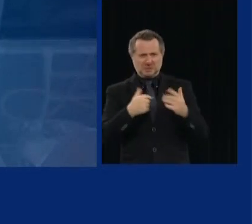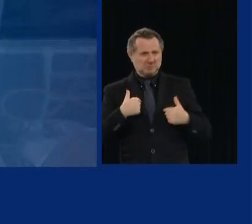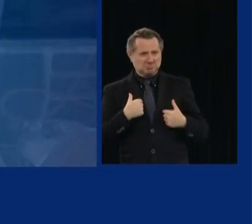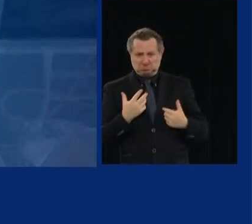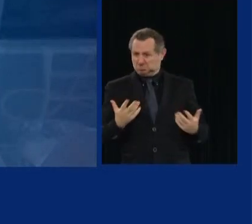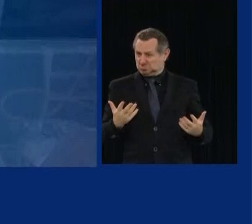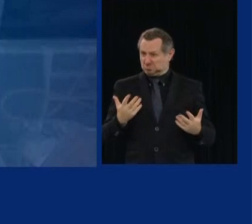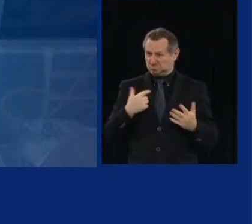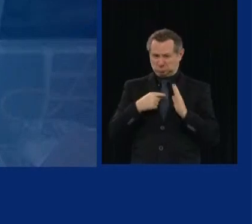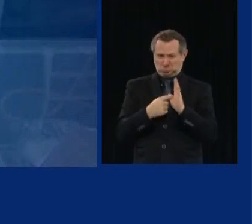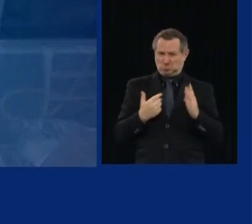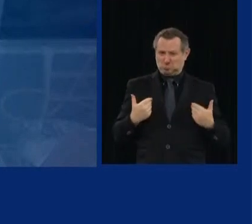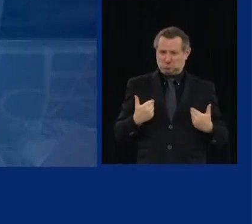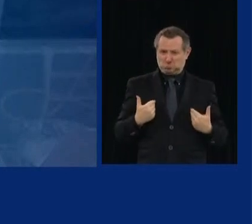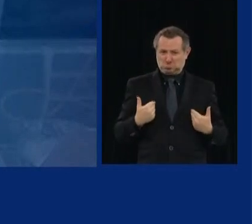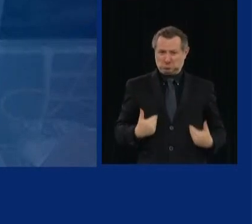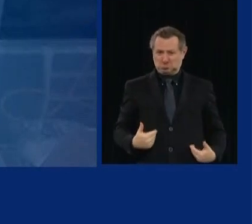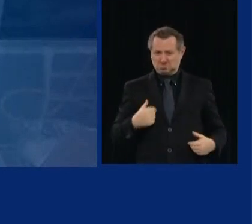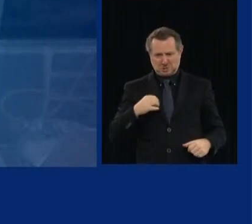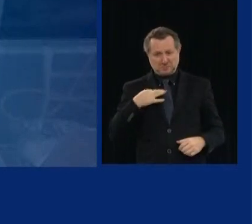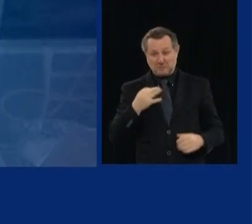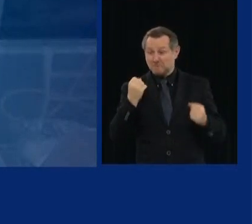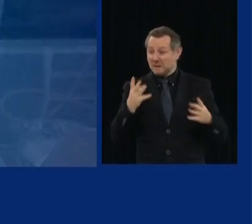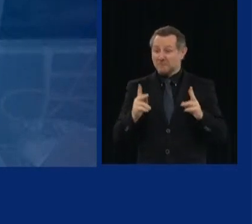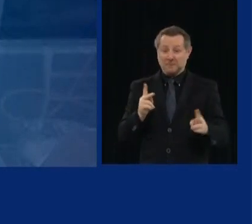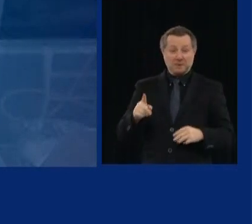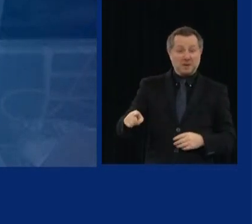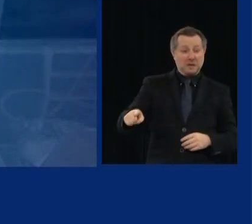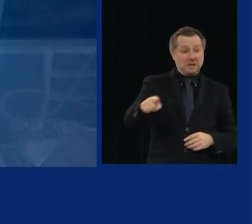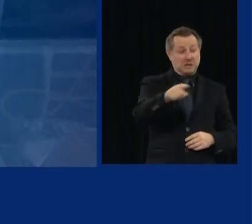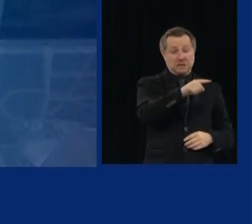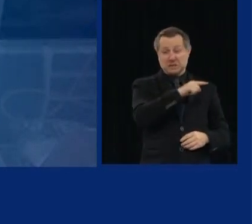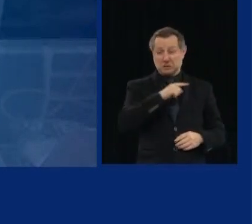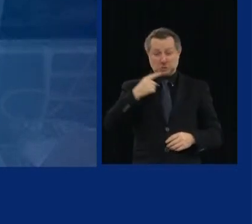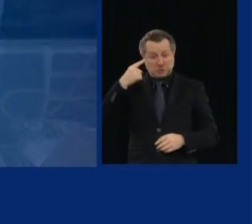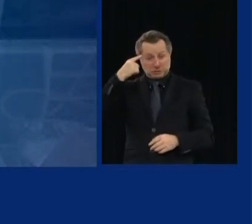THEY CAN'T SAY THEY'RE NOT ELIGIBLE. BECAUSE HAVE YOU ANY SYMPTOMS,